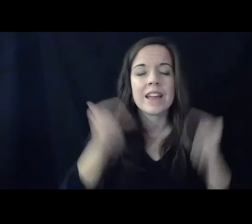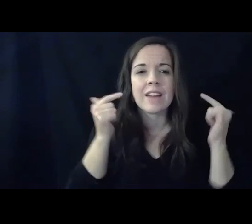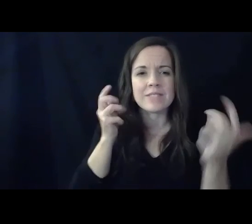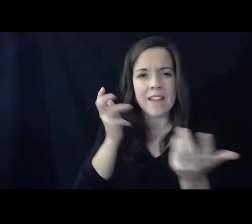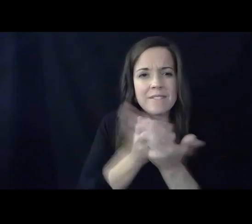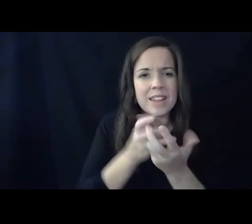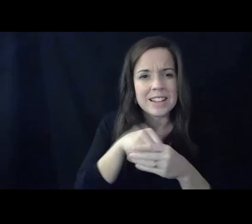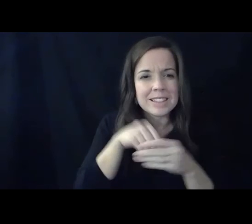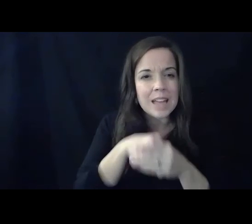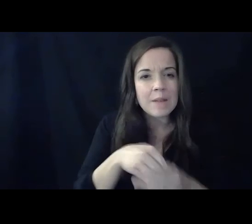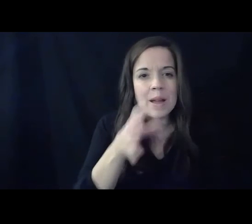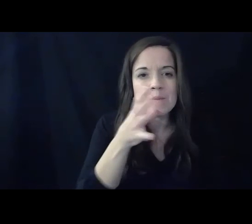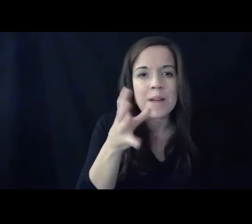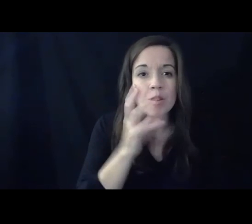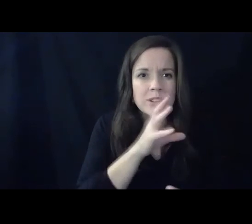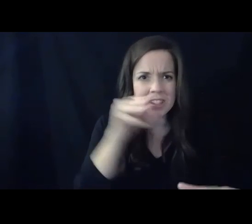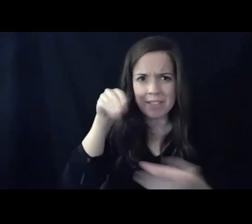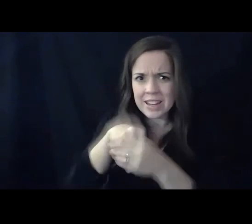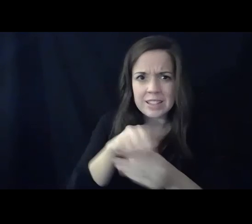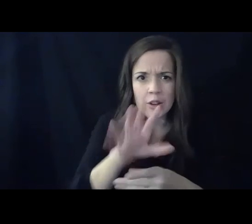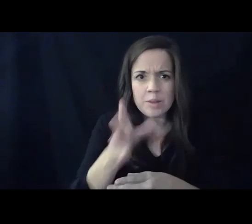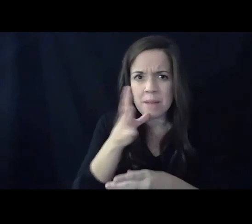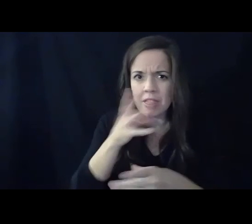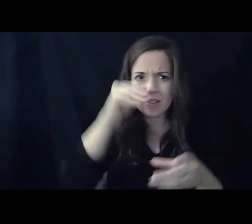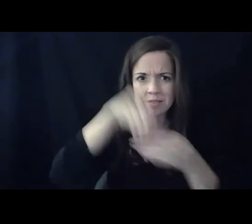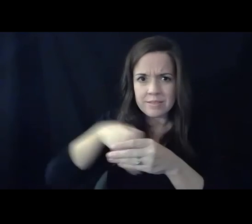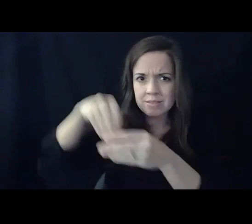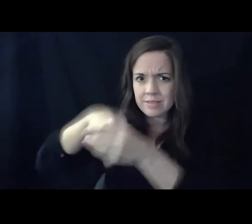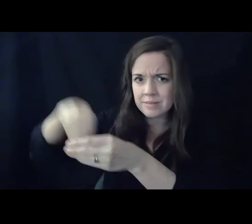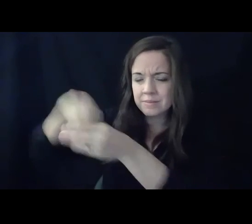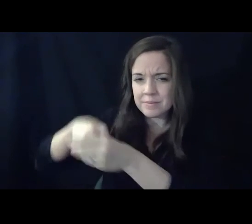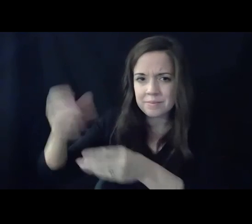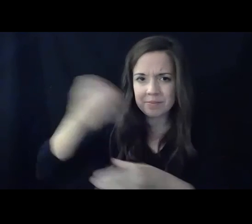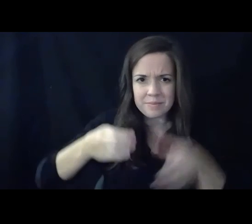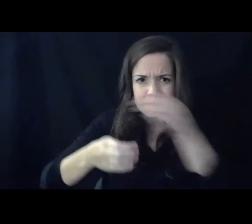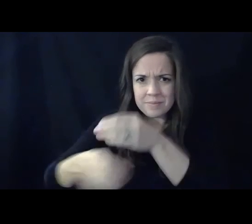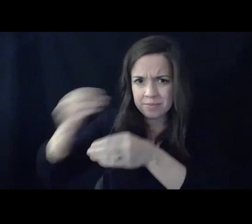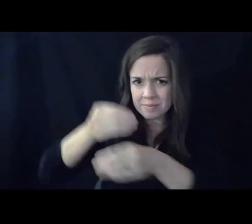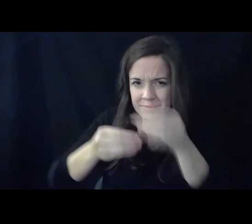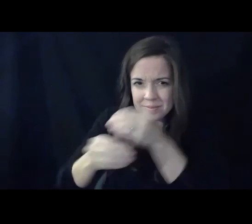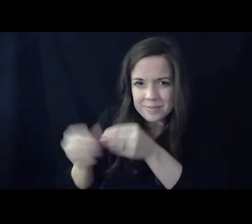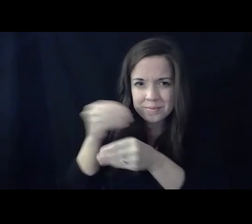when she fit inside her mother, and so on and so forth, and further, a nest of matrons, mise en